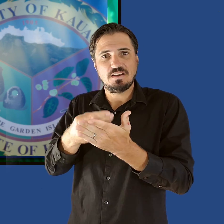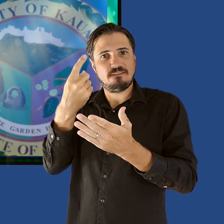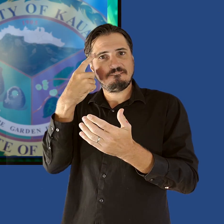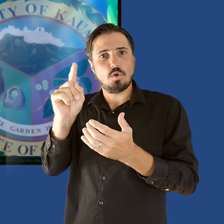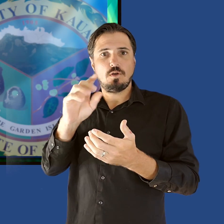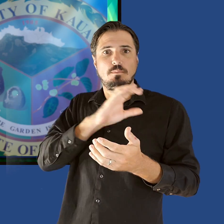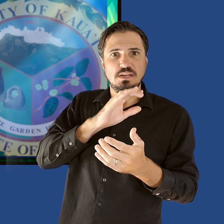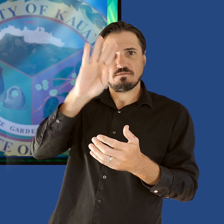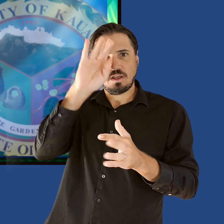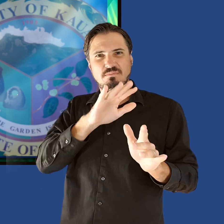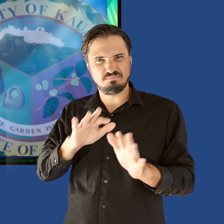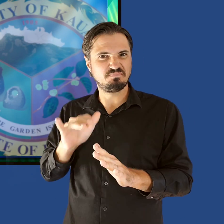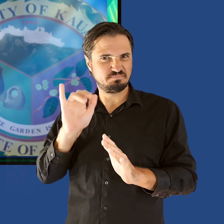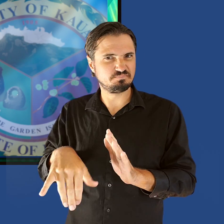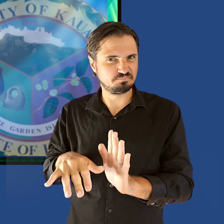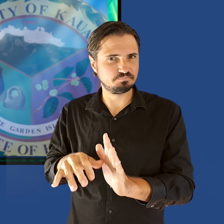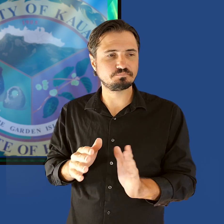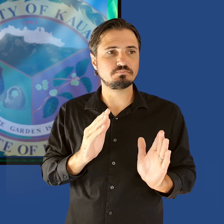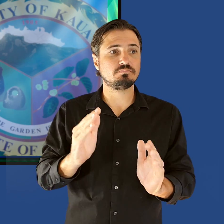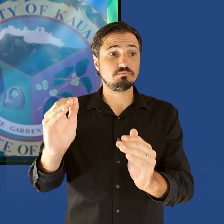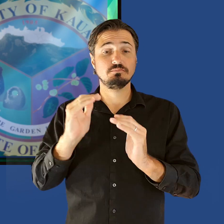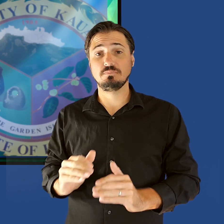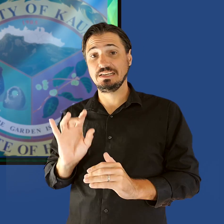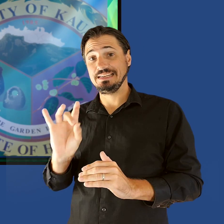assistance for first responders, and other related programs.